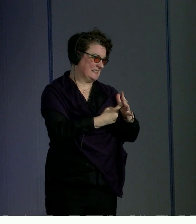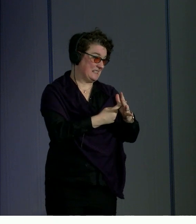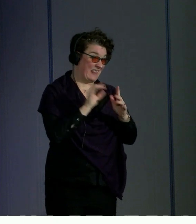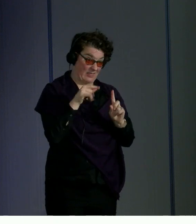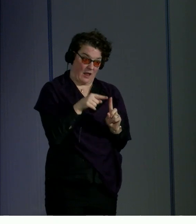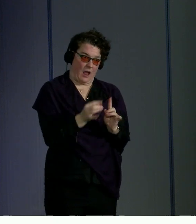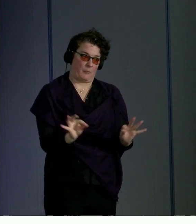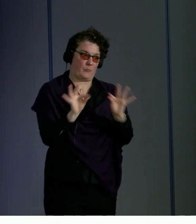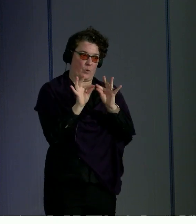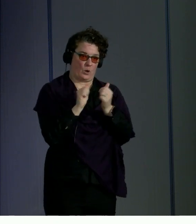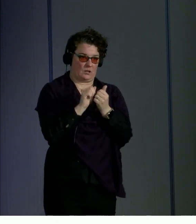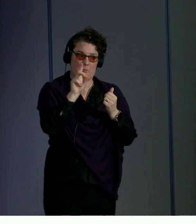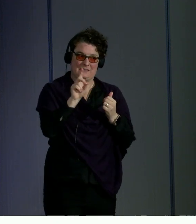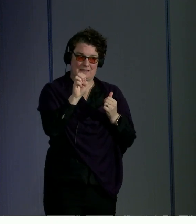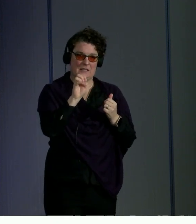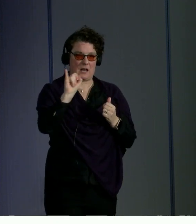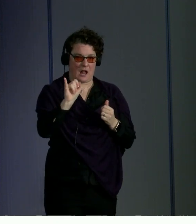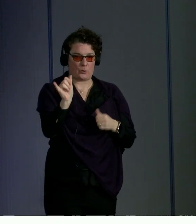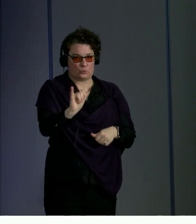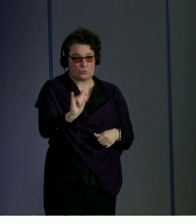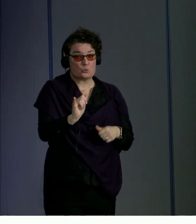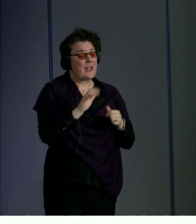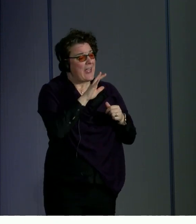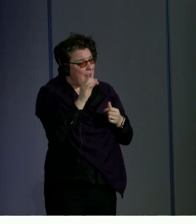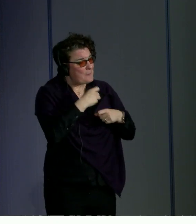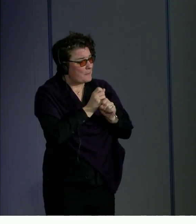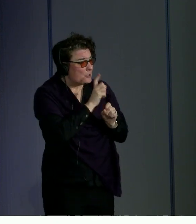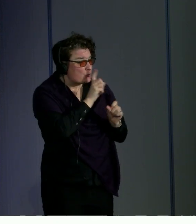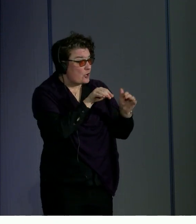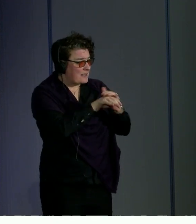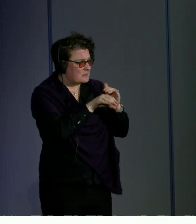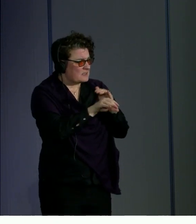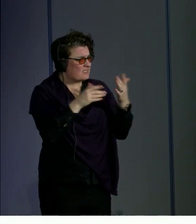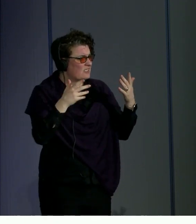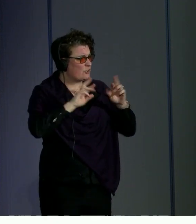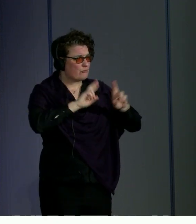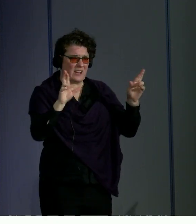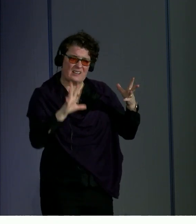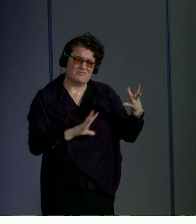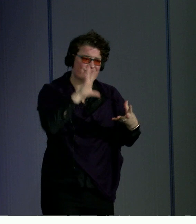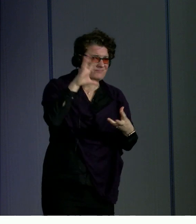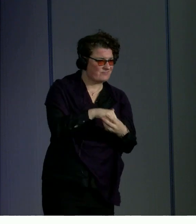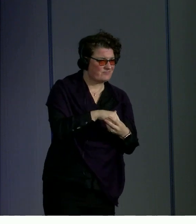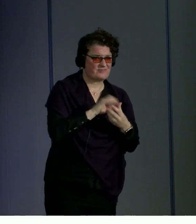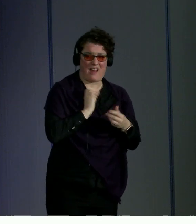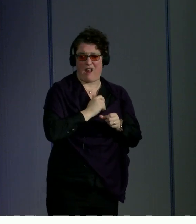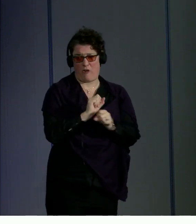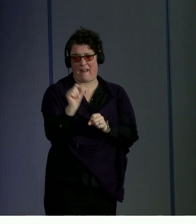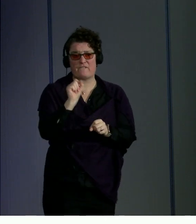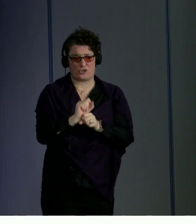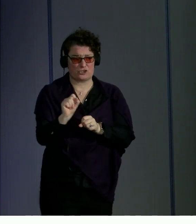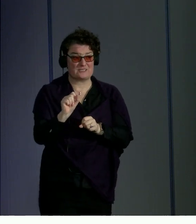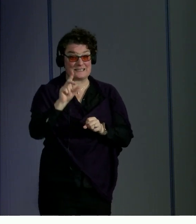And to integrate accessibility into the efforts of DEI efforts and the